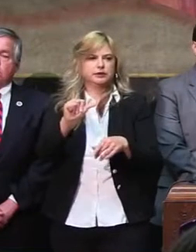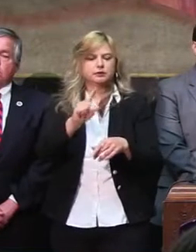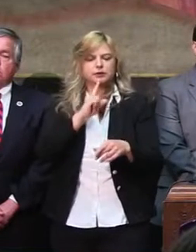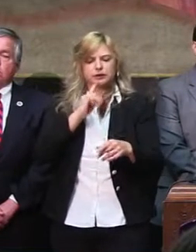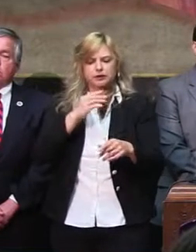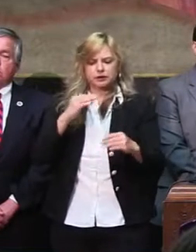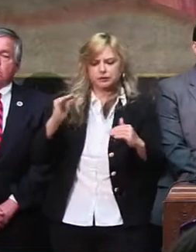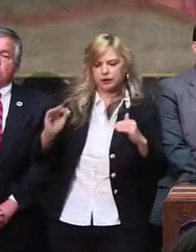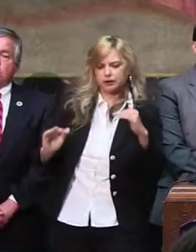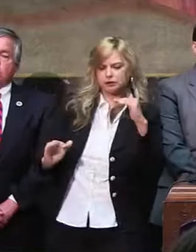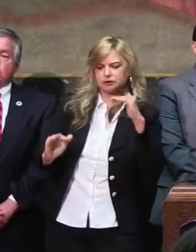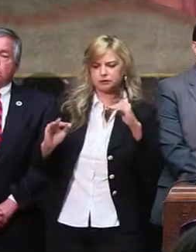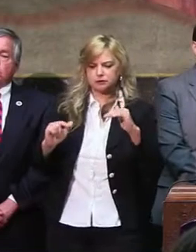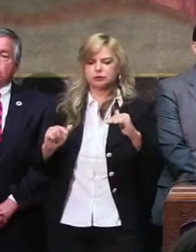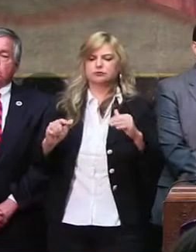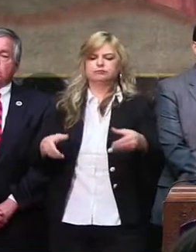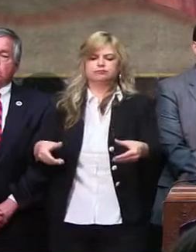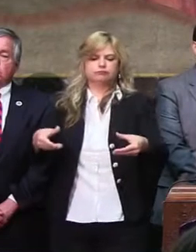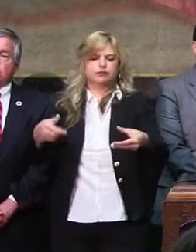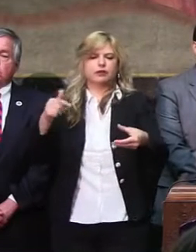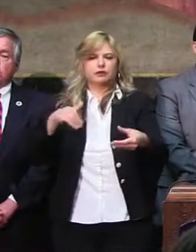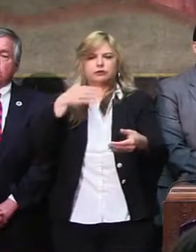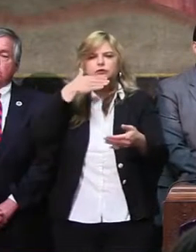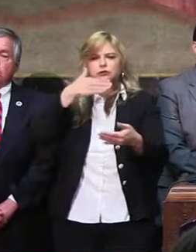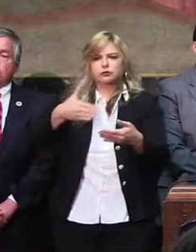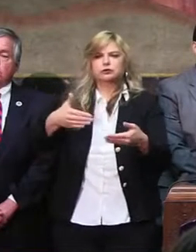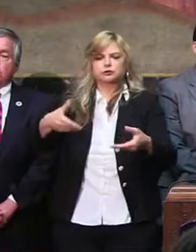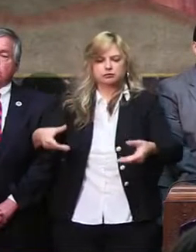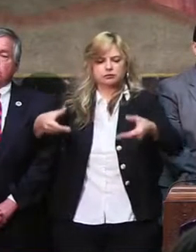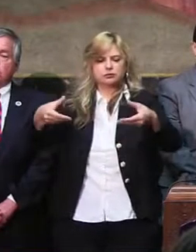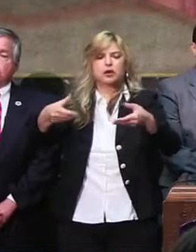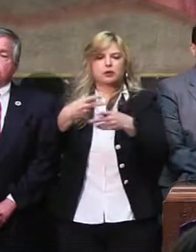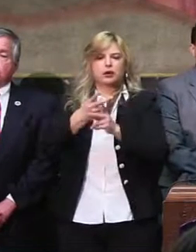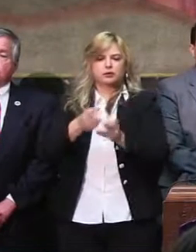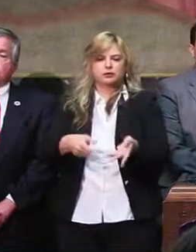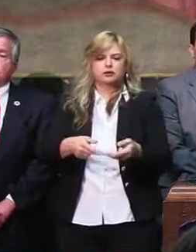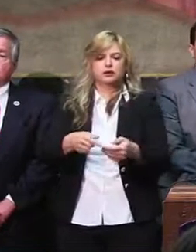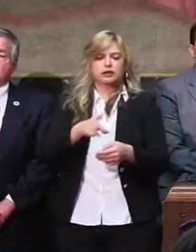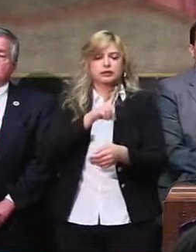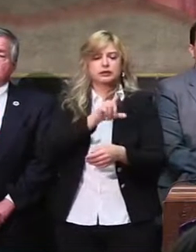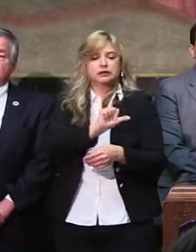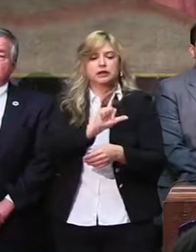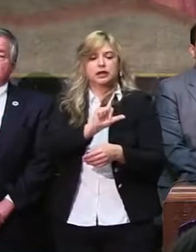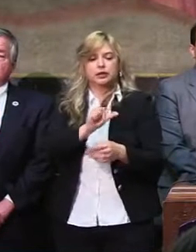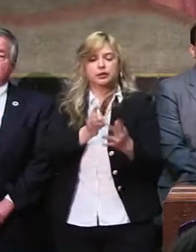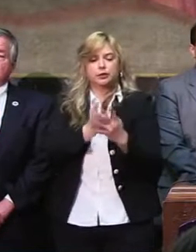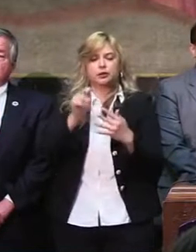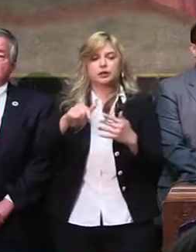have is a good product before us. You know the district attorney's throughout this process have been criticized by